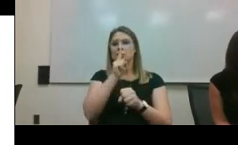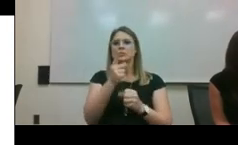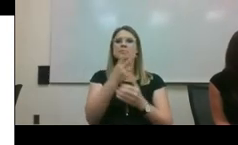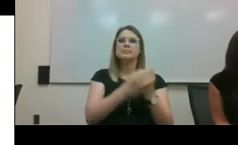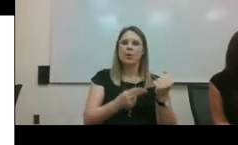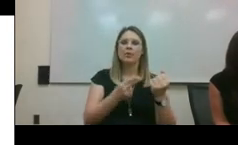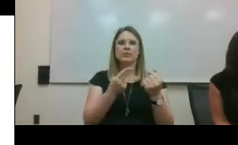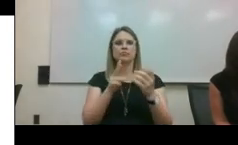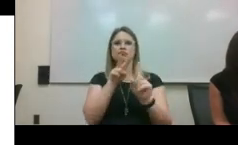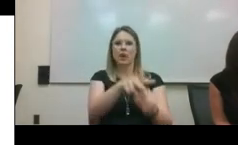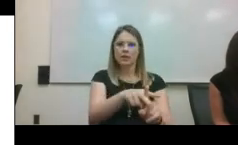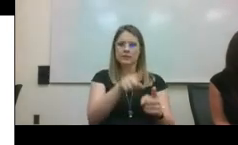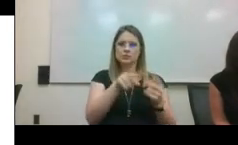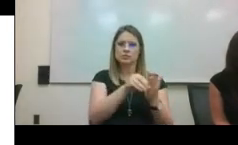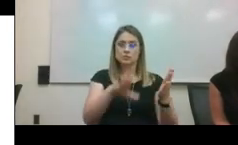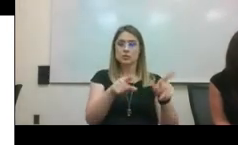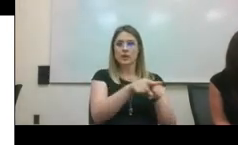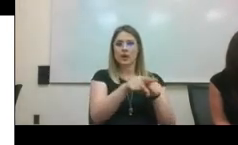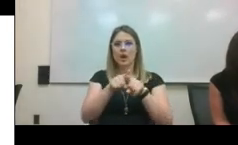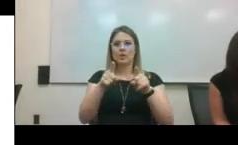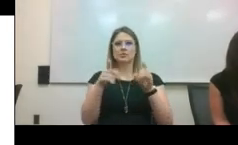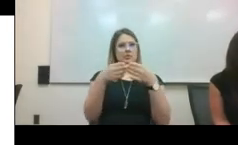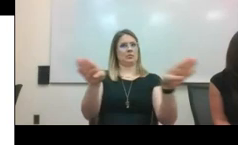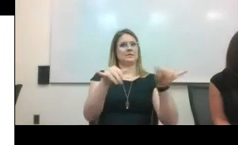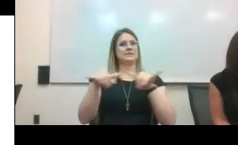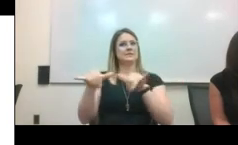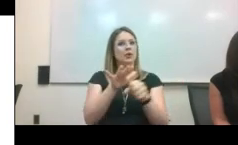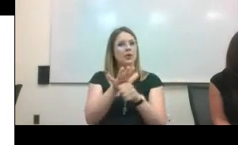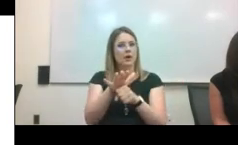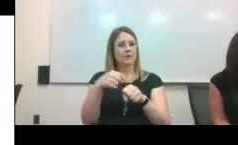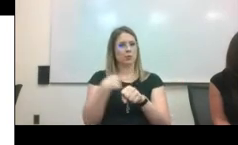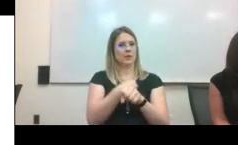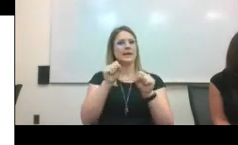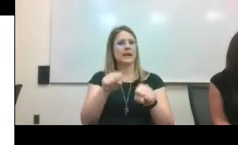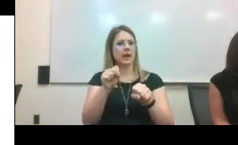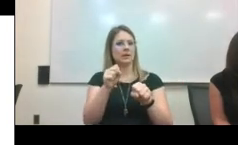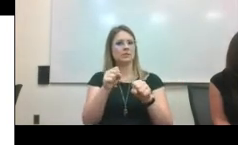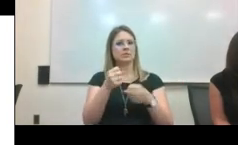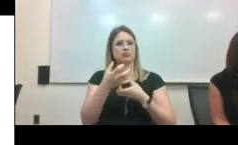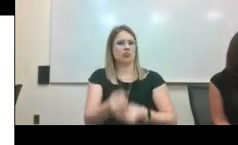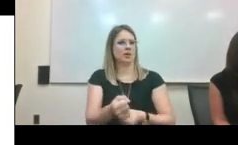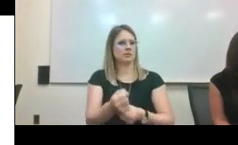but also standard enough that we could understand that the results were believable and reliable for the context.